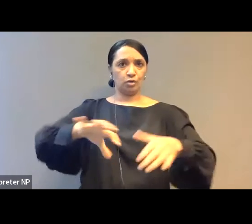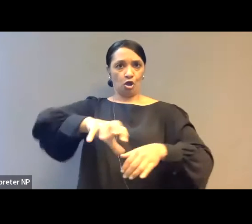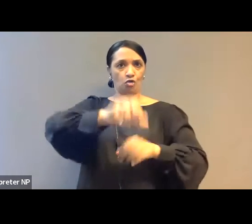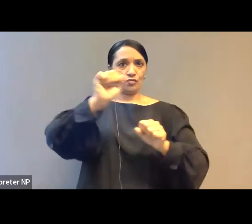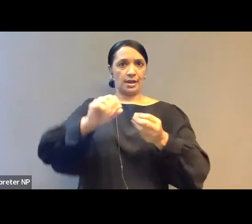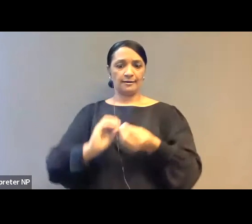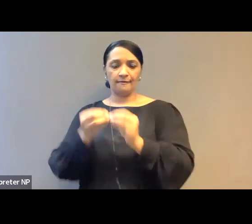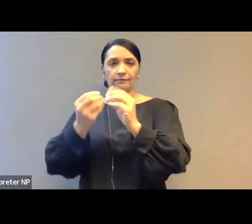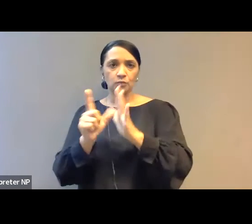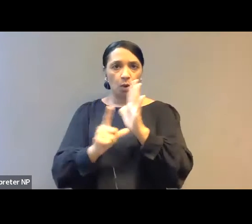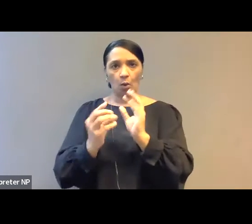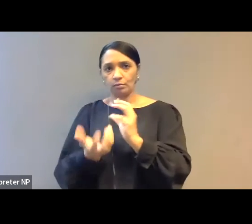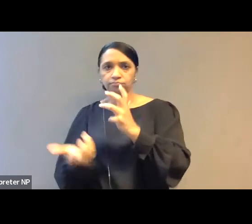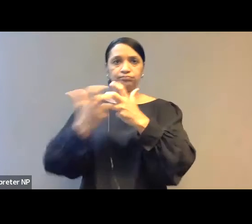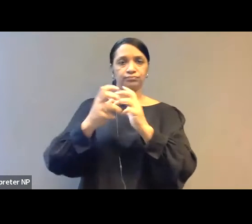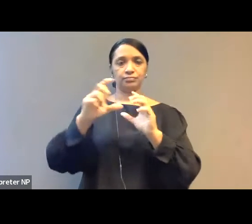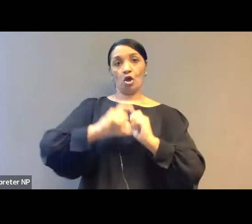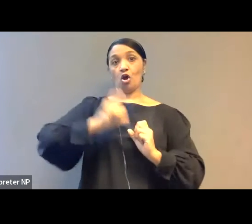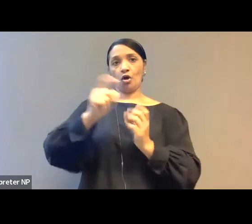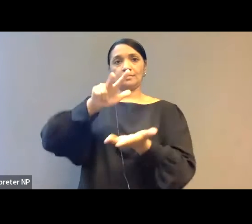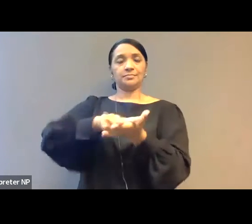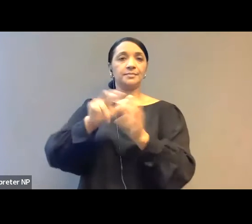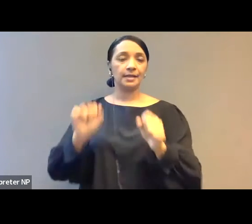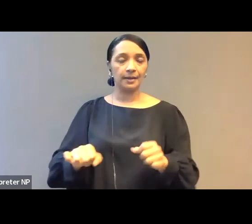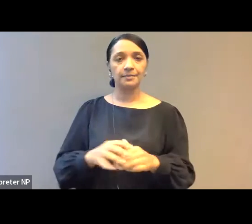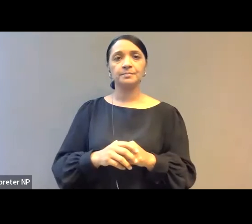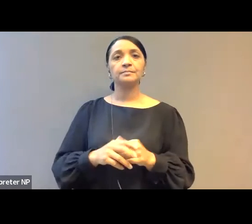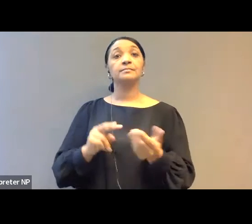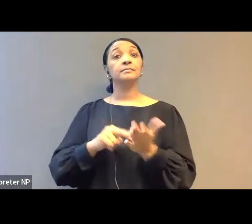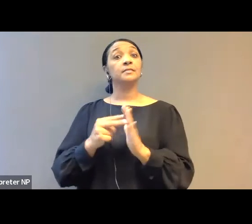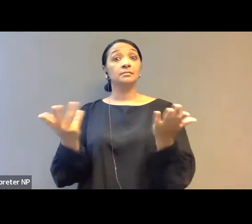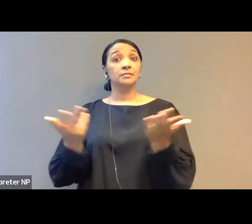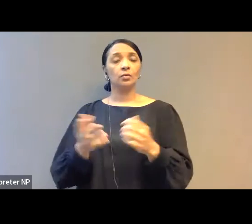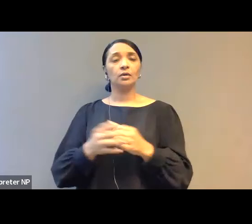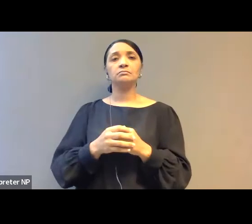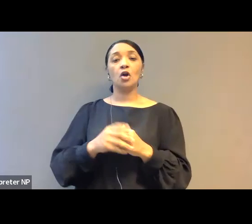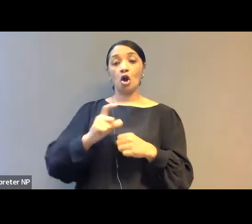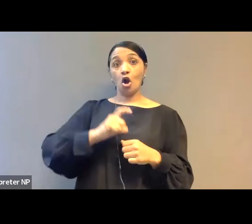This means that, in reality, it's very unlikely that the card will exist in 2024.